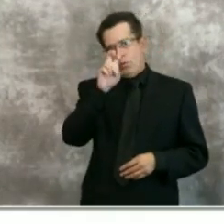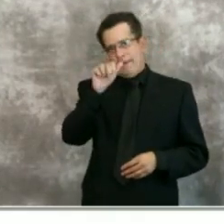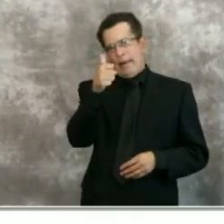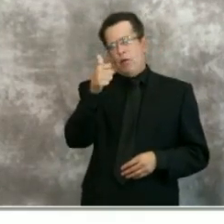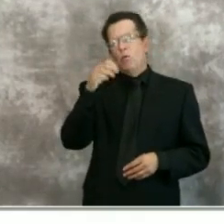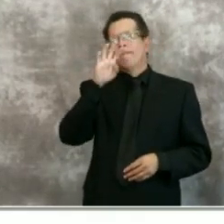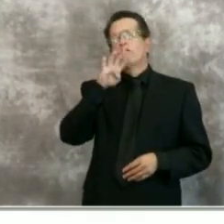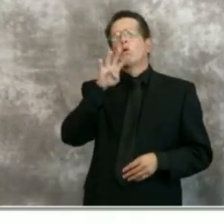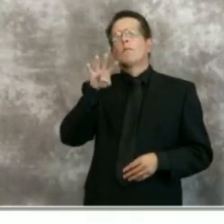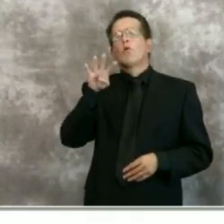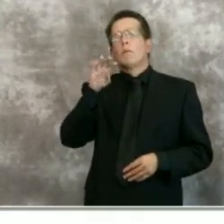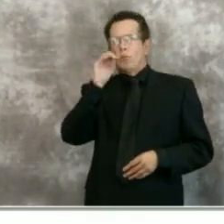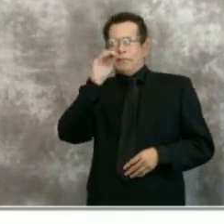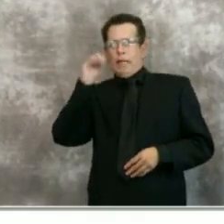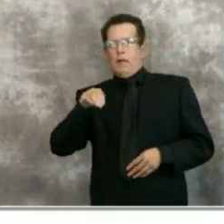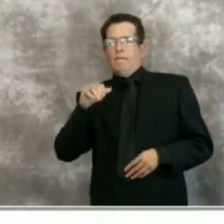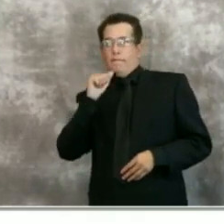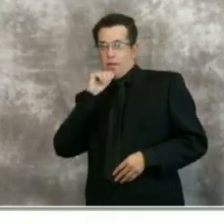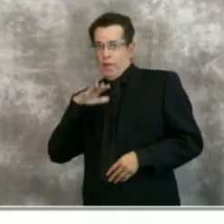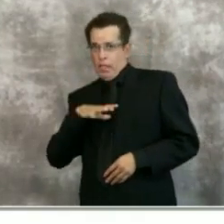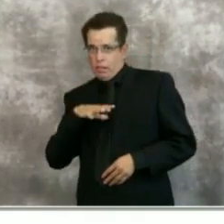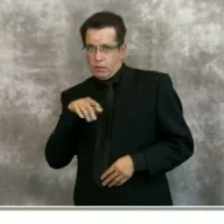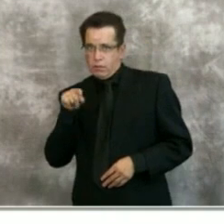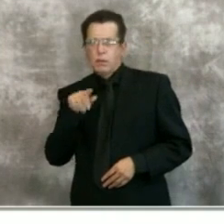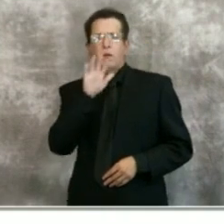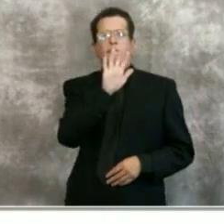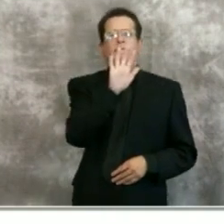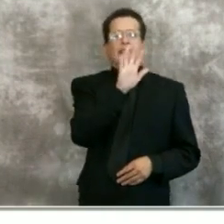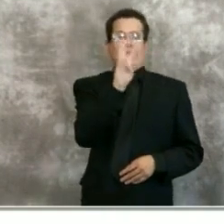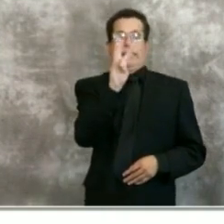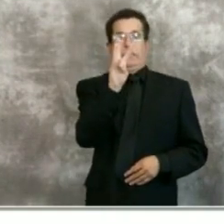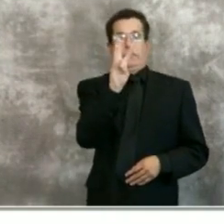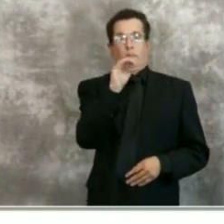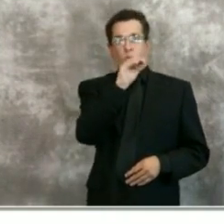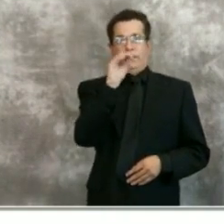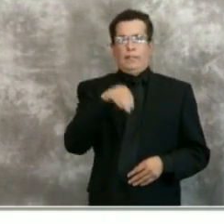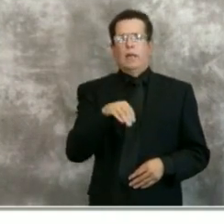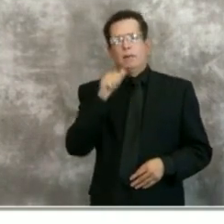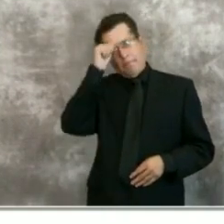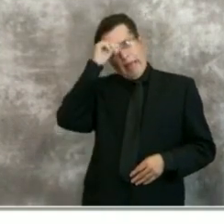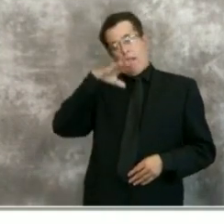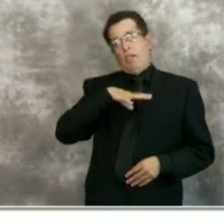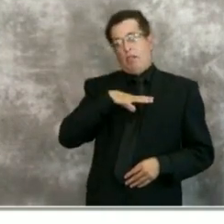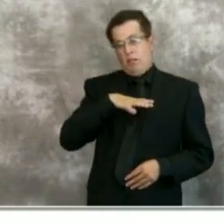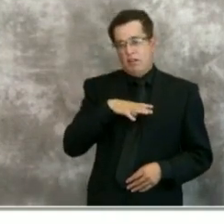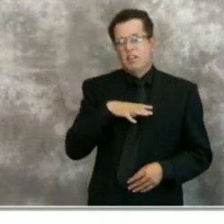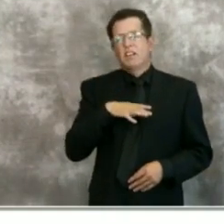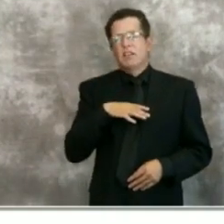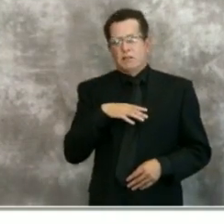DEATHS WHICH REPRESENTS 2% OF THE TOTAL NUMBER OF CASES. 210